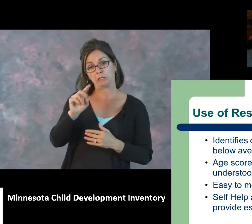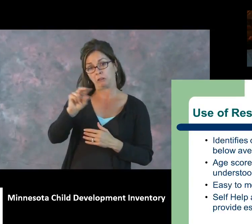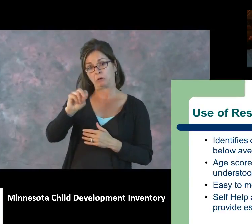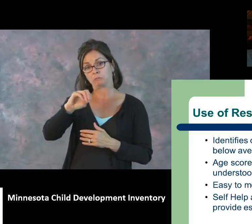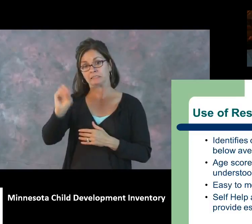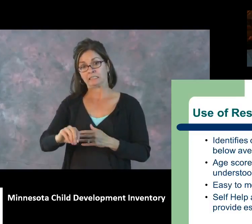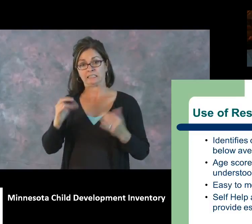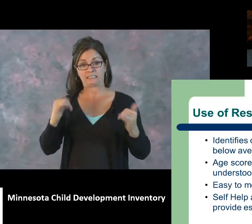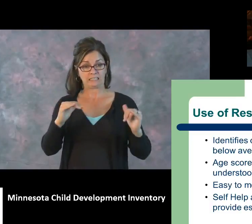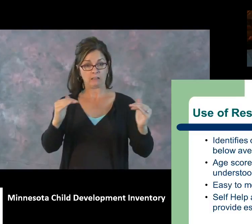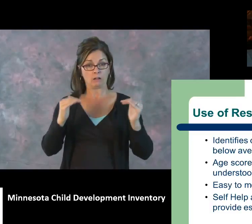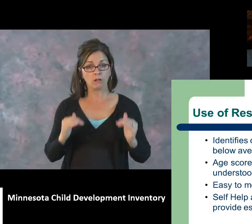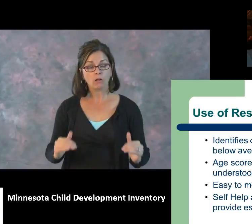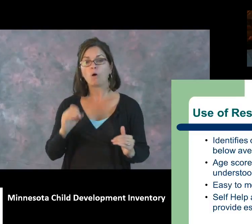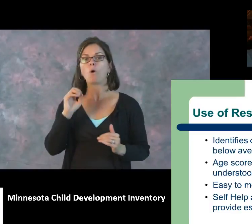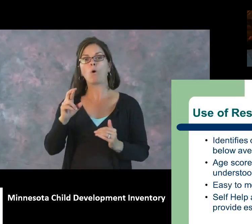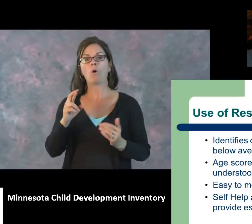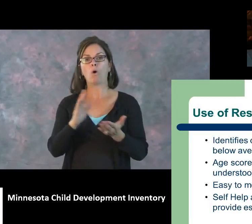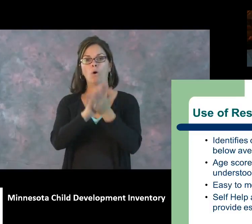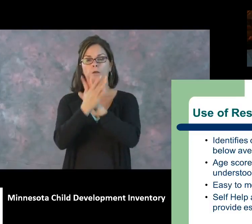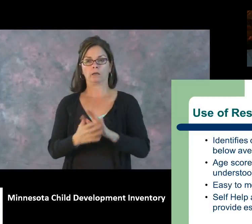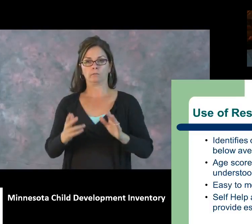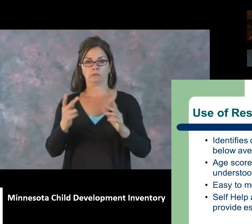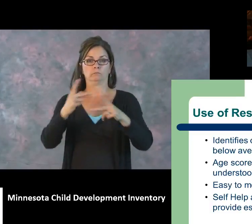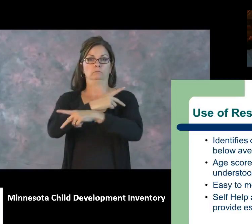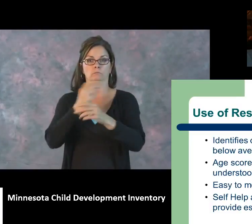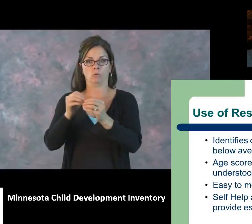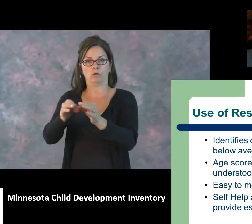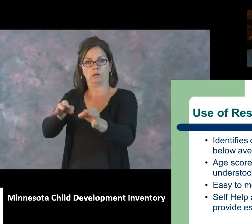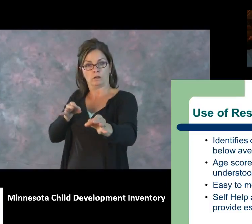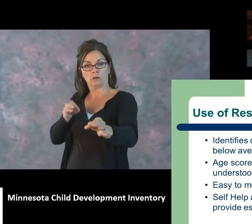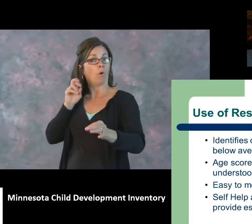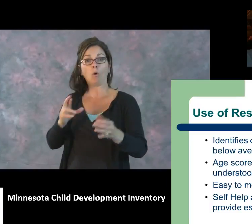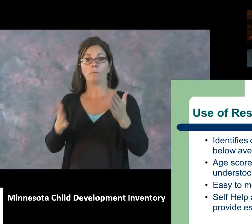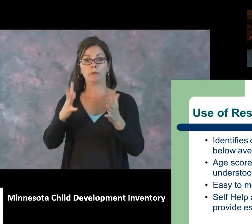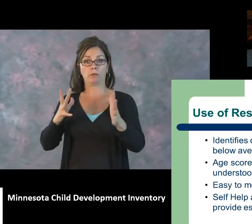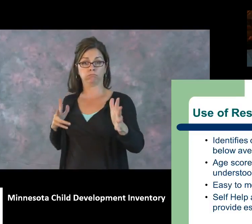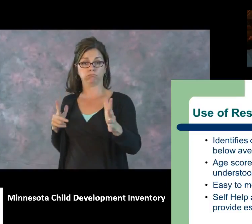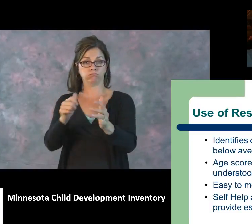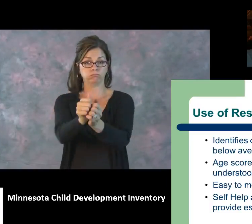or is he becoming more delayed over time, or is he catching up over time?